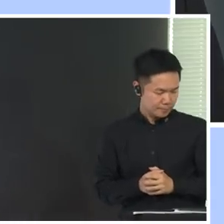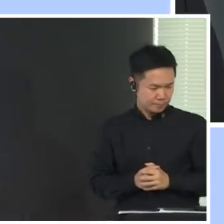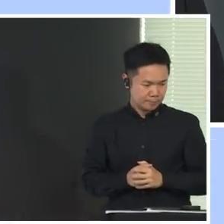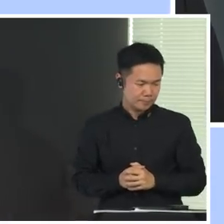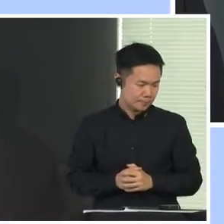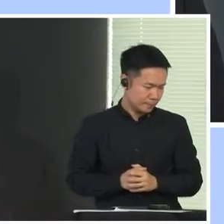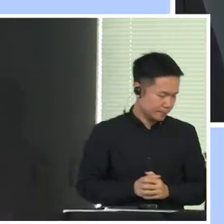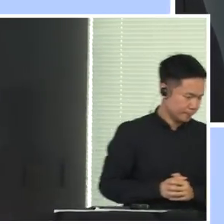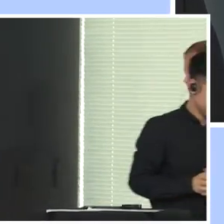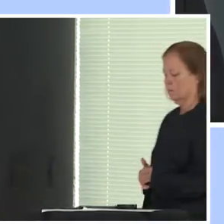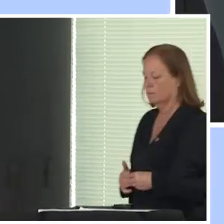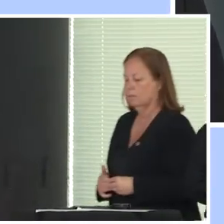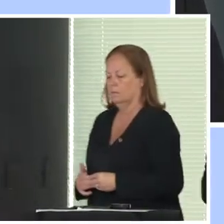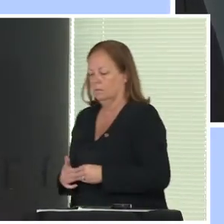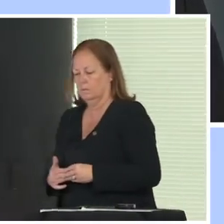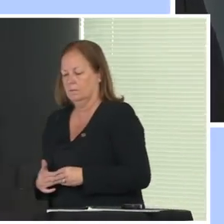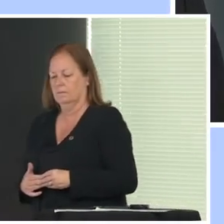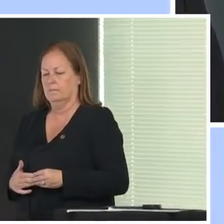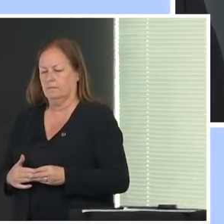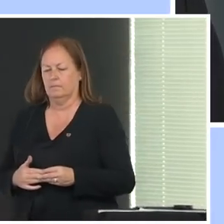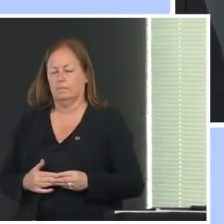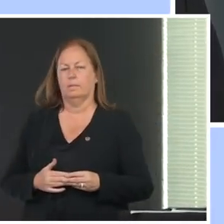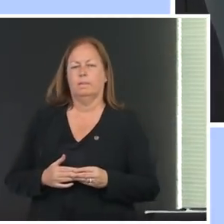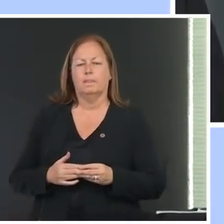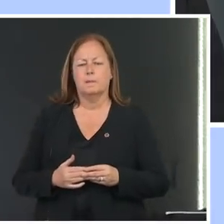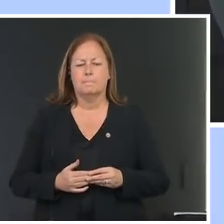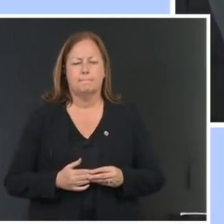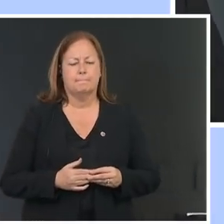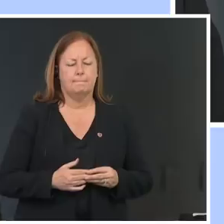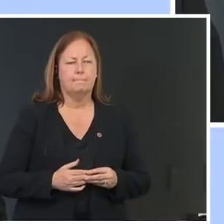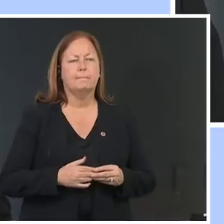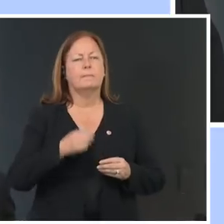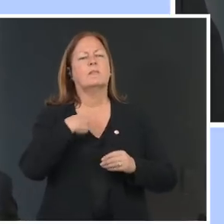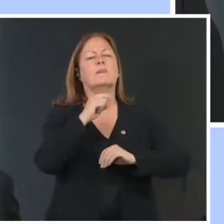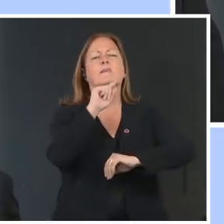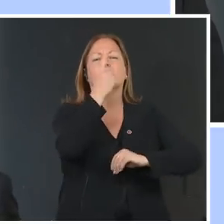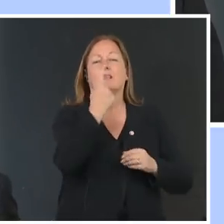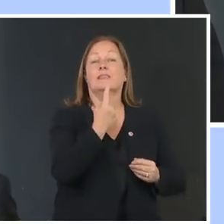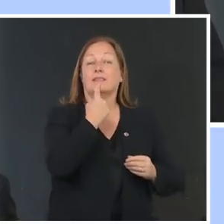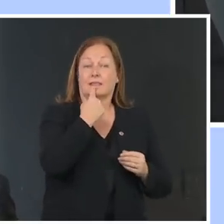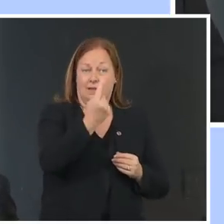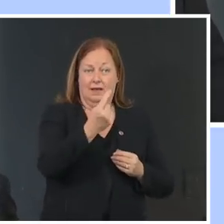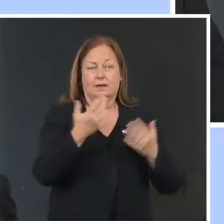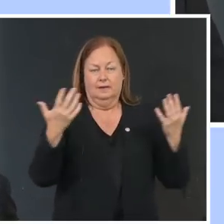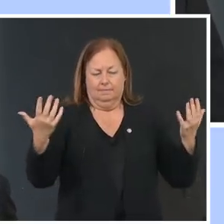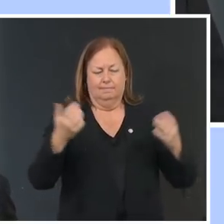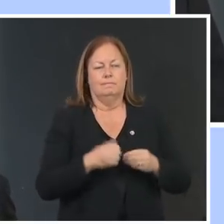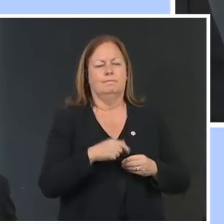Sign language is a language and why that is the case, he will be explaining. >> JOHN MAHER: Thank you very